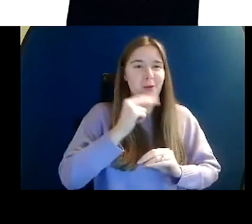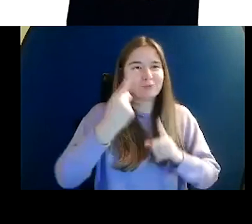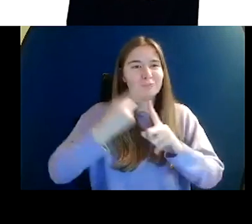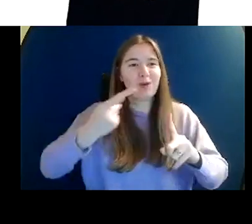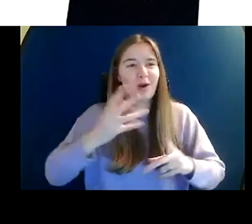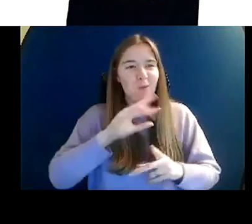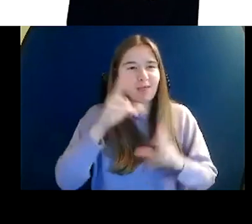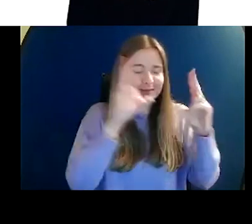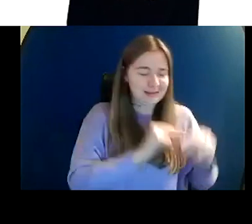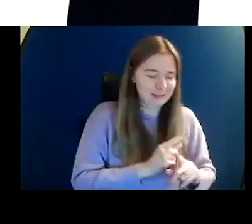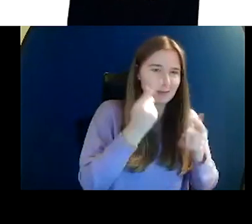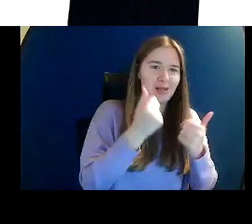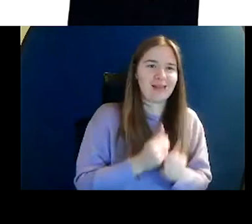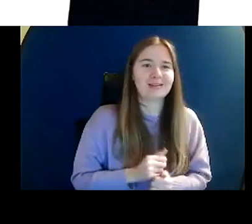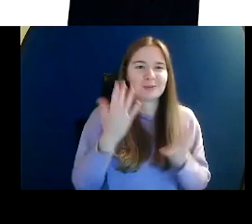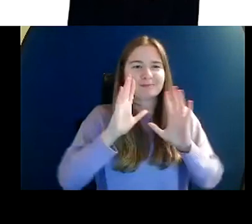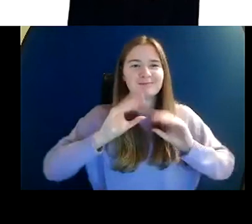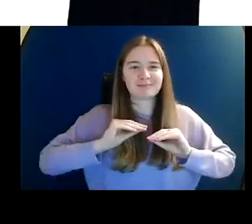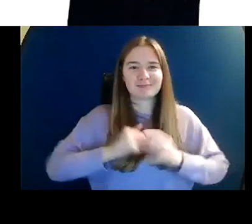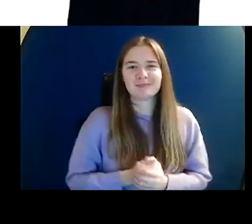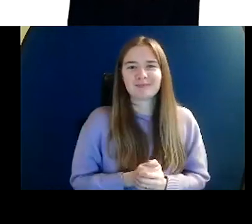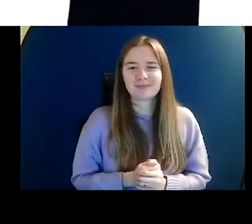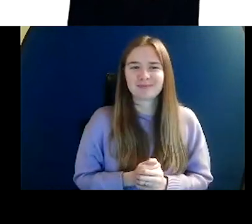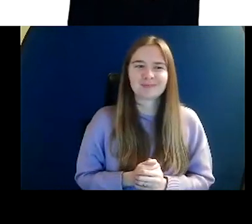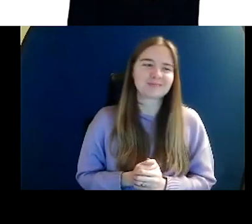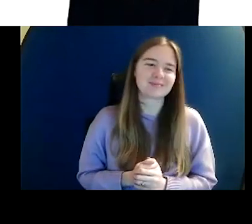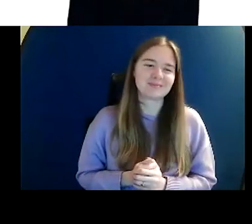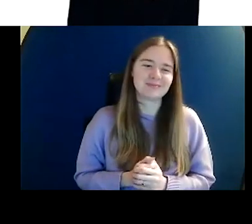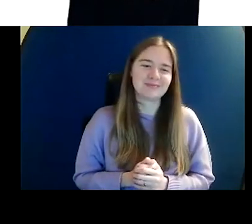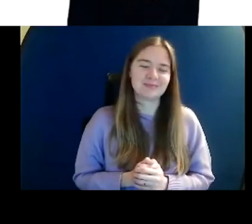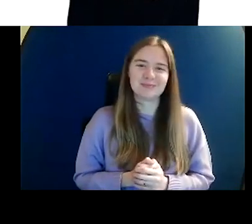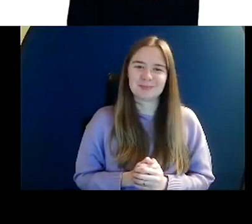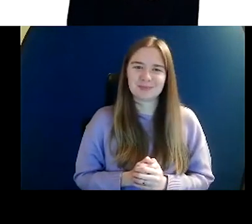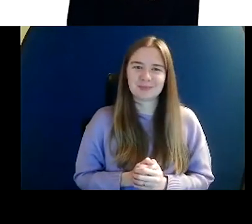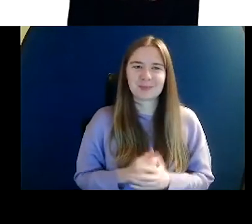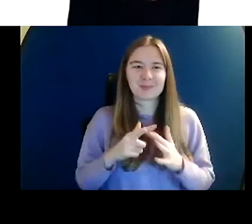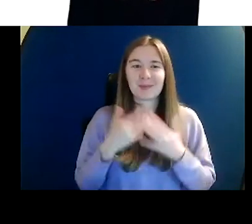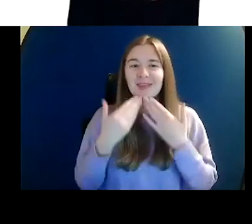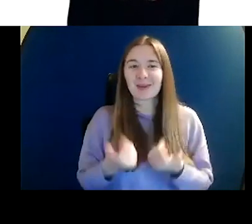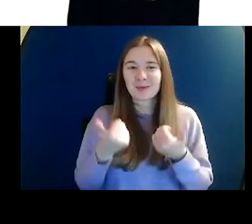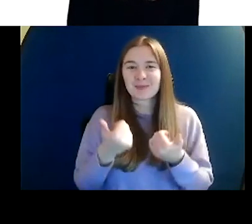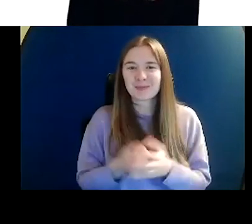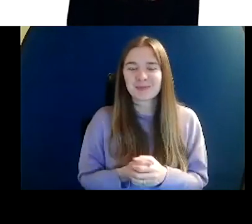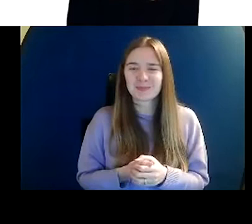at some point soon as well. Thank you very much. Thank you very much, Scott.